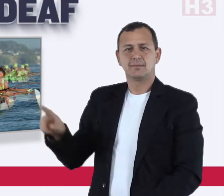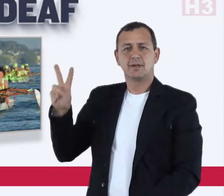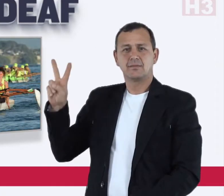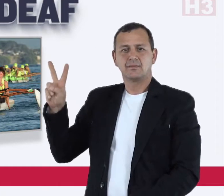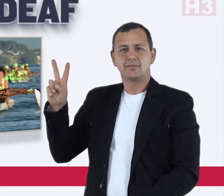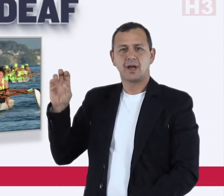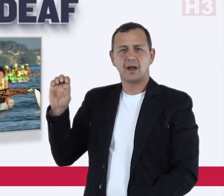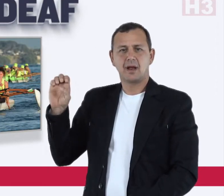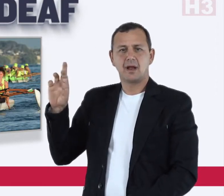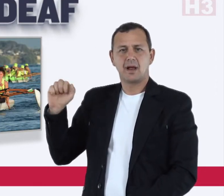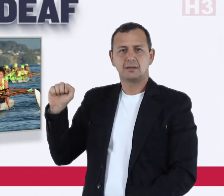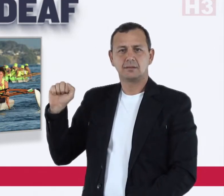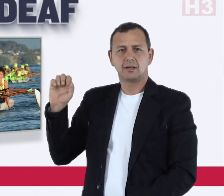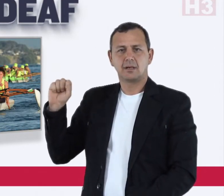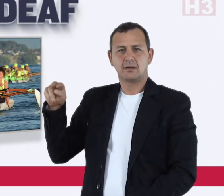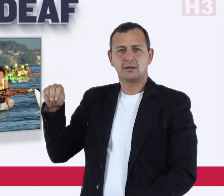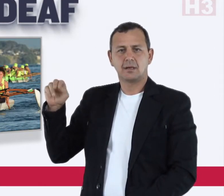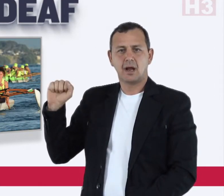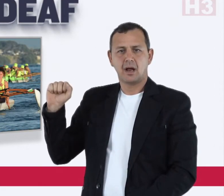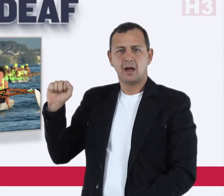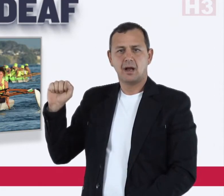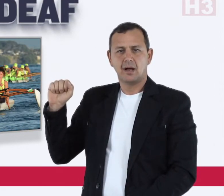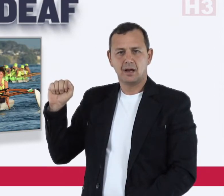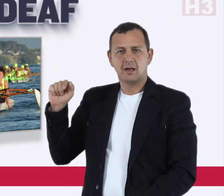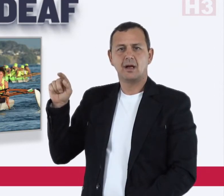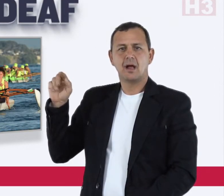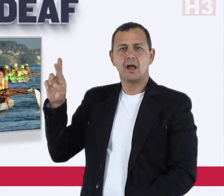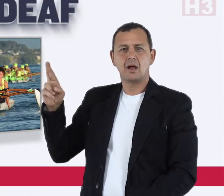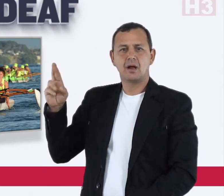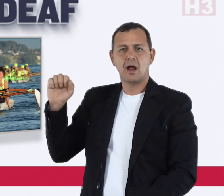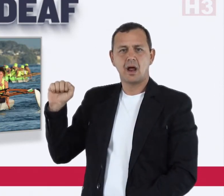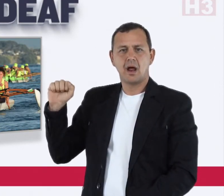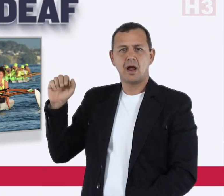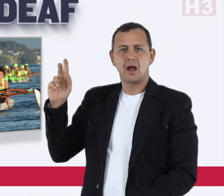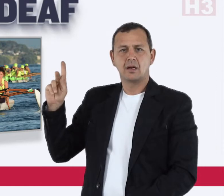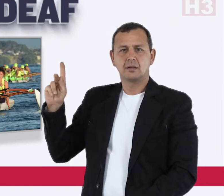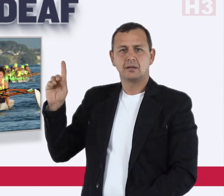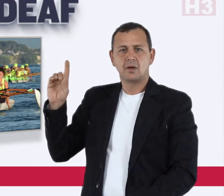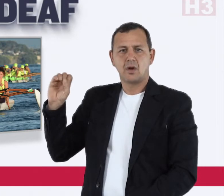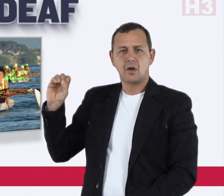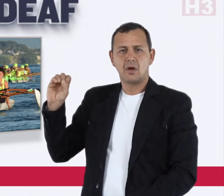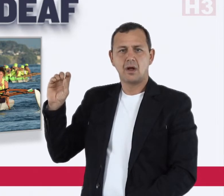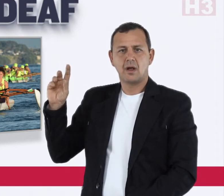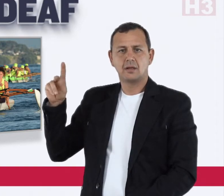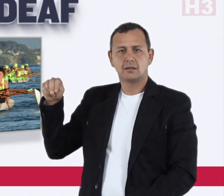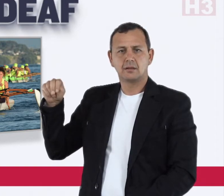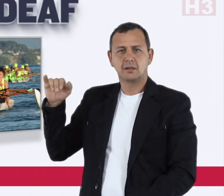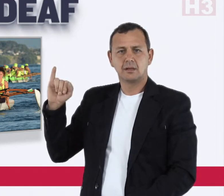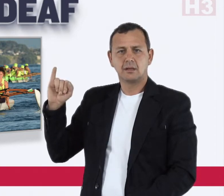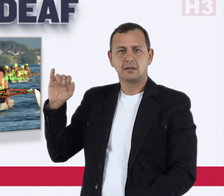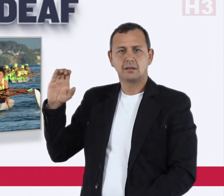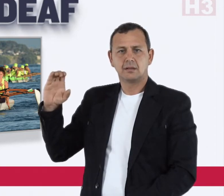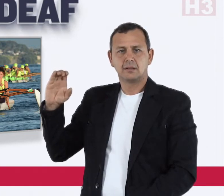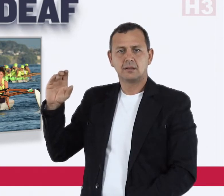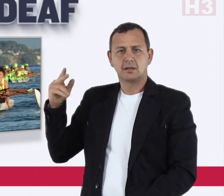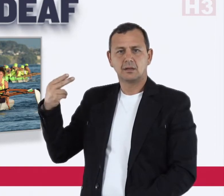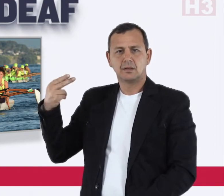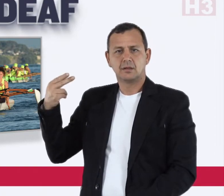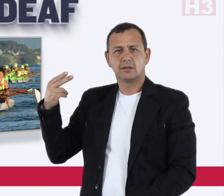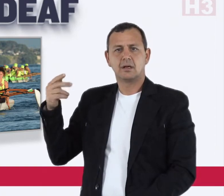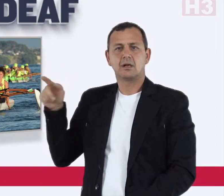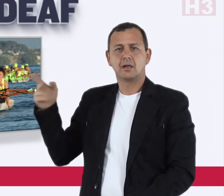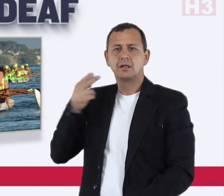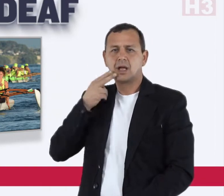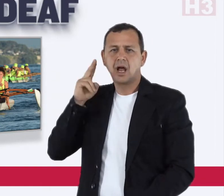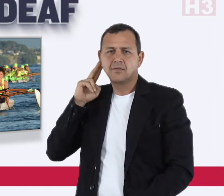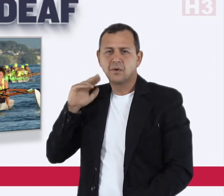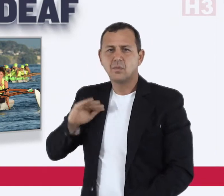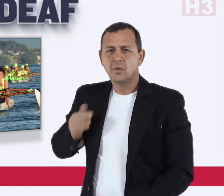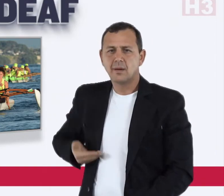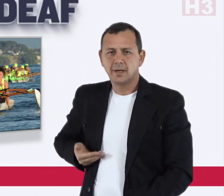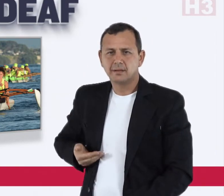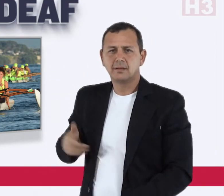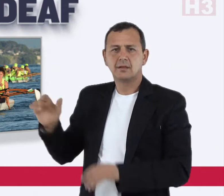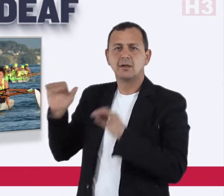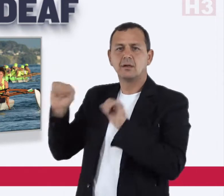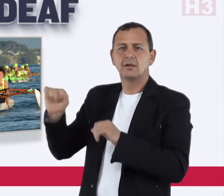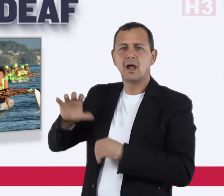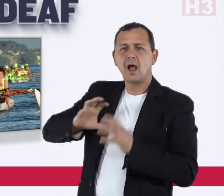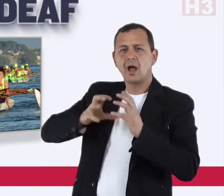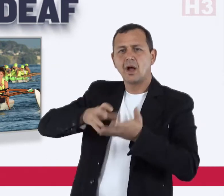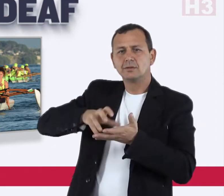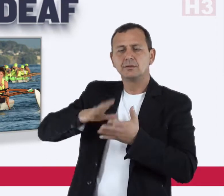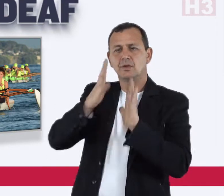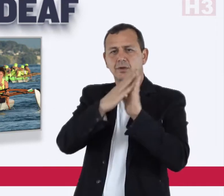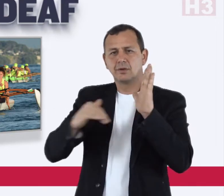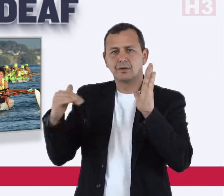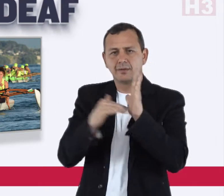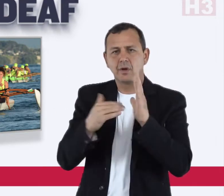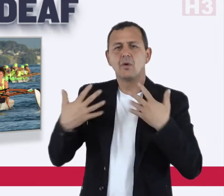Vesna Radonich, a deaf woman from New Zealand